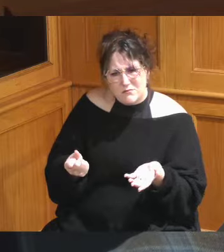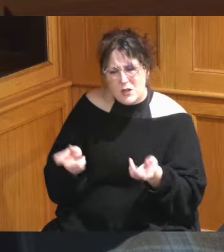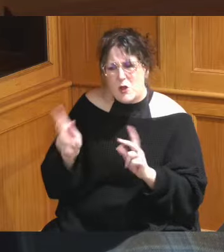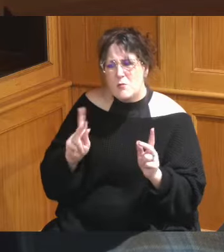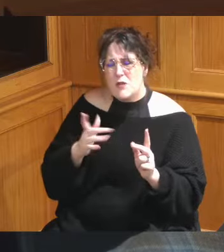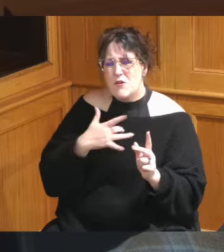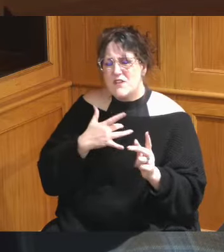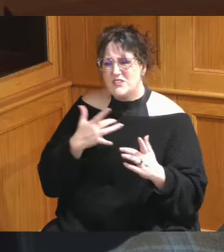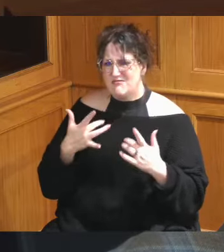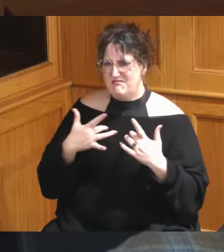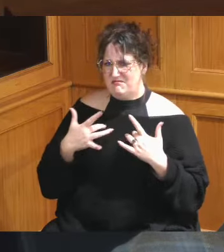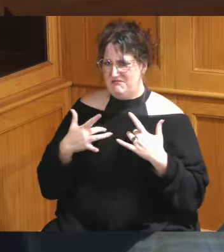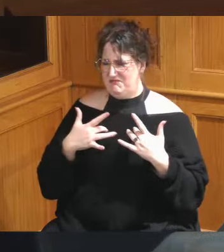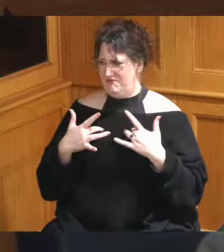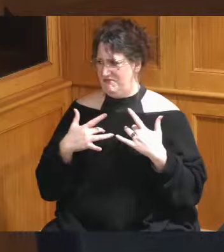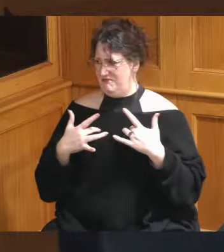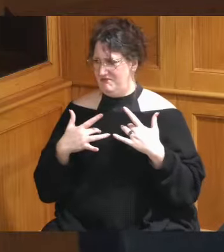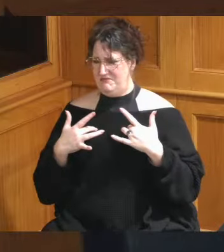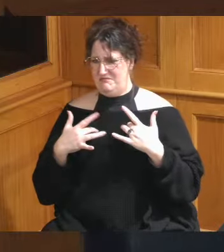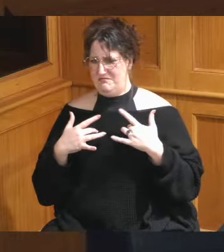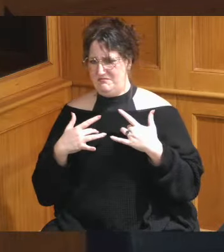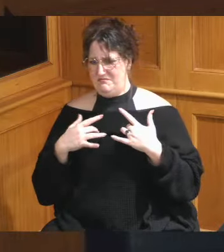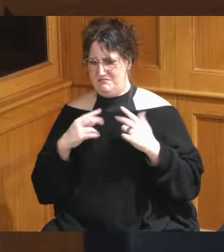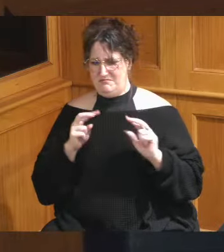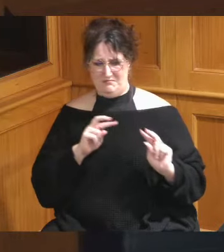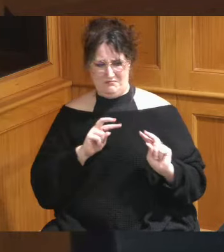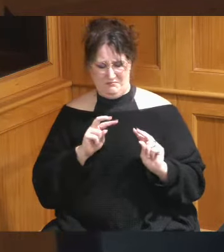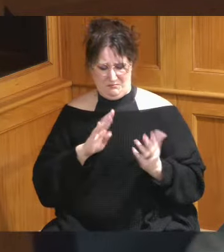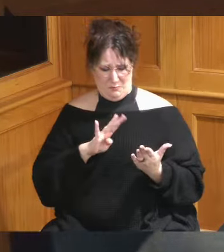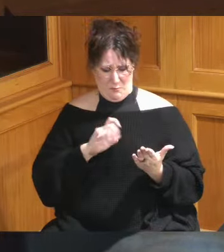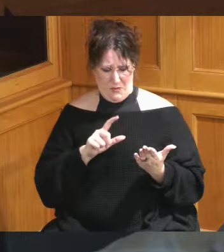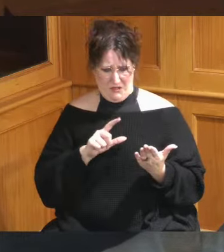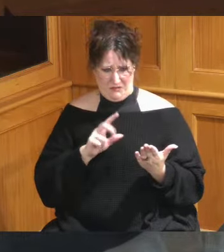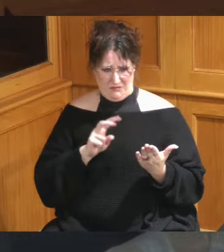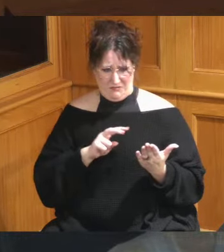dicey with that and then they looking at their own home bill and they ain't get no break and